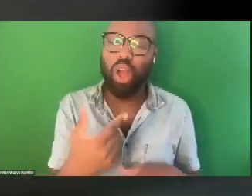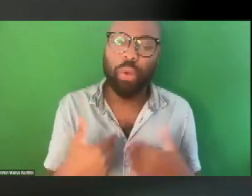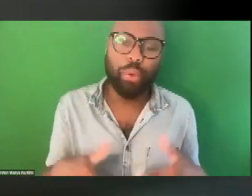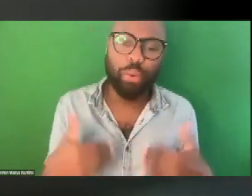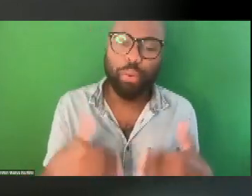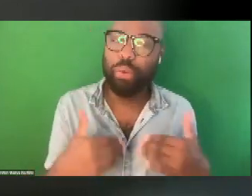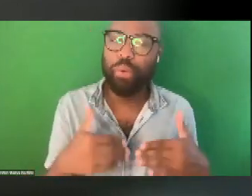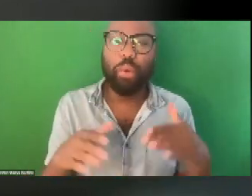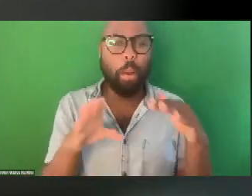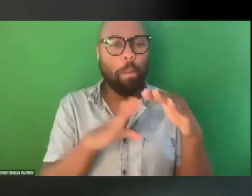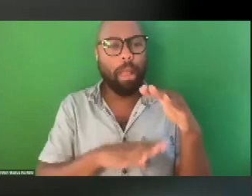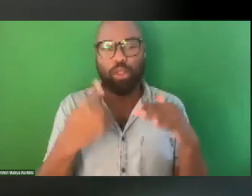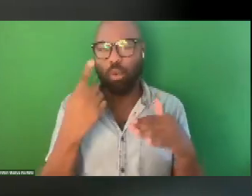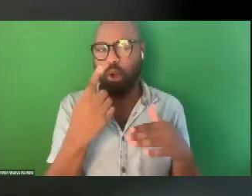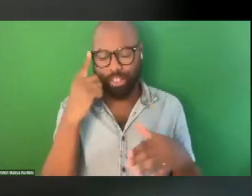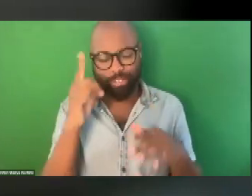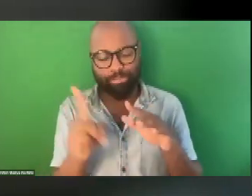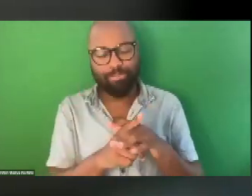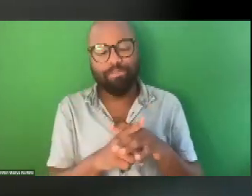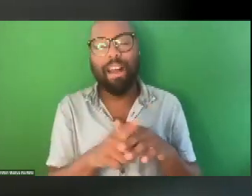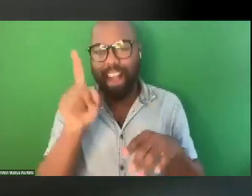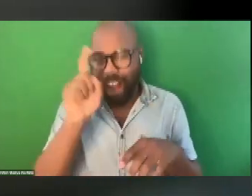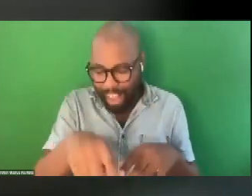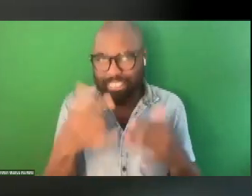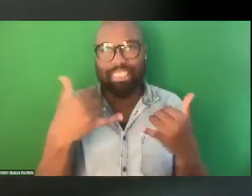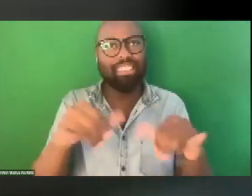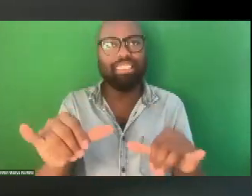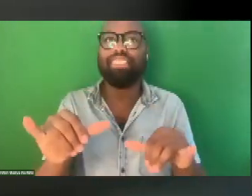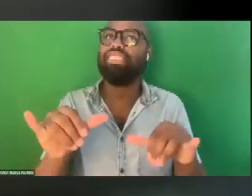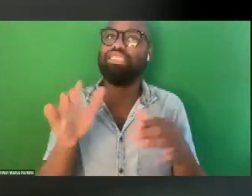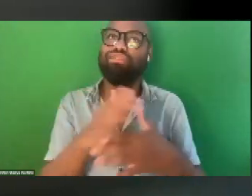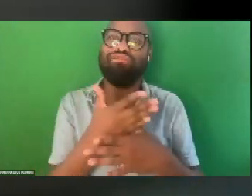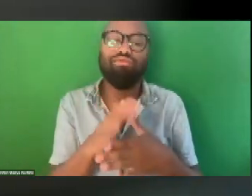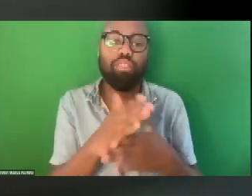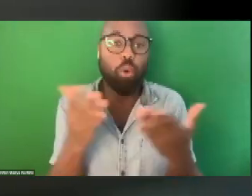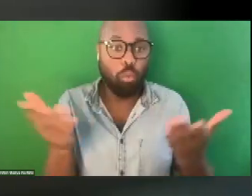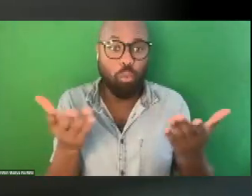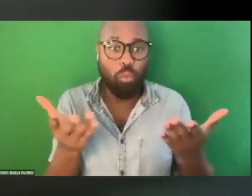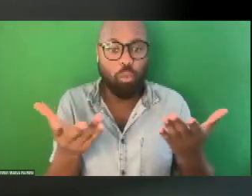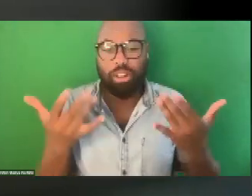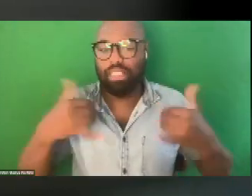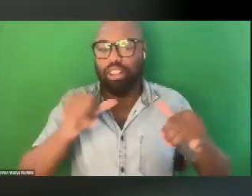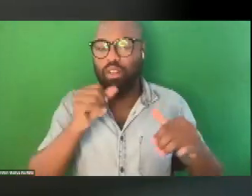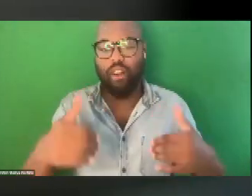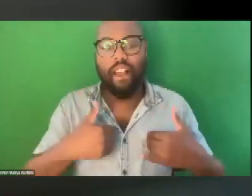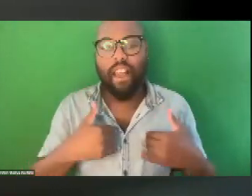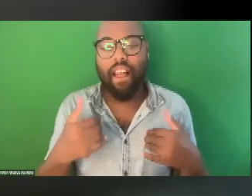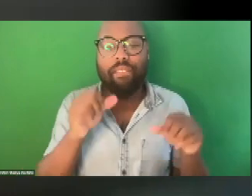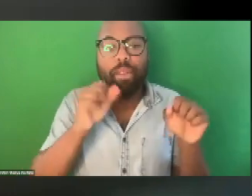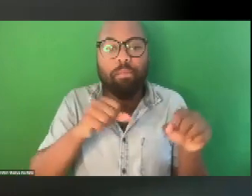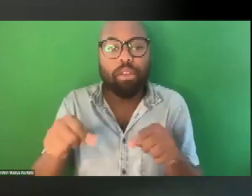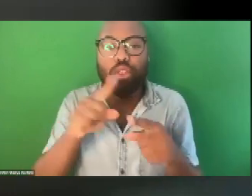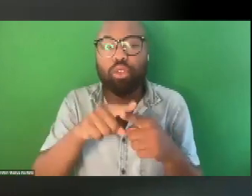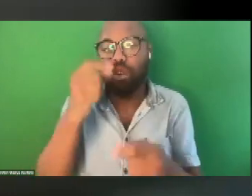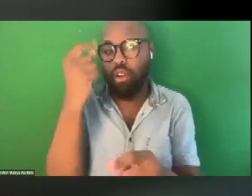But I'd be remiss not to share it. We still do not have the ability to accurately identify persons with